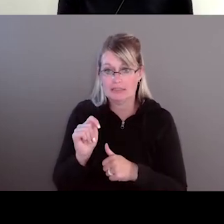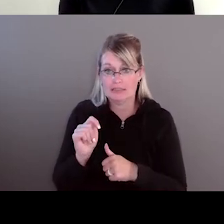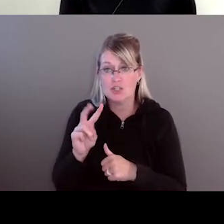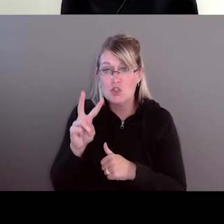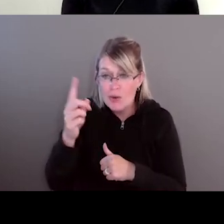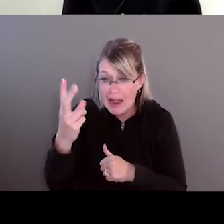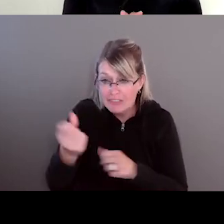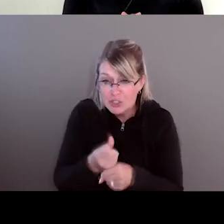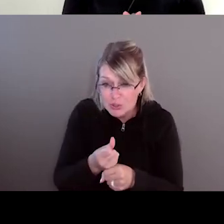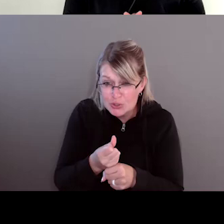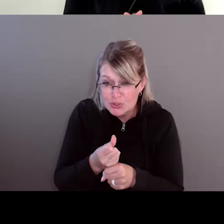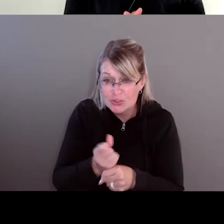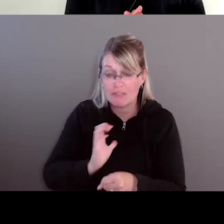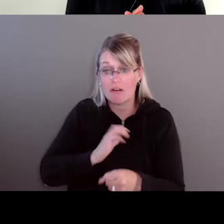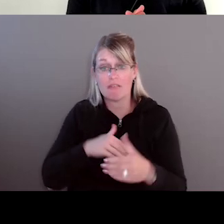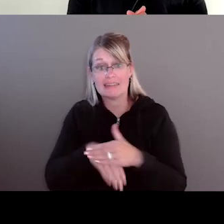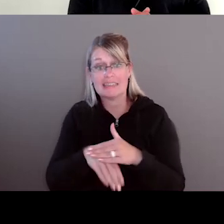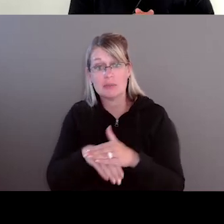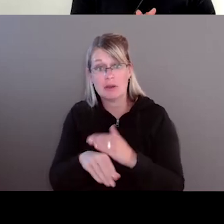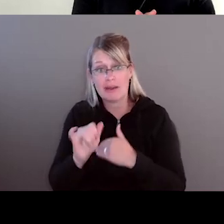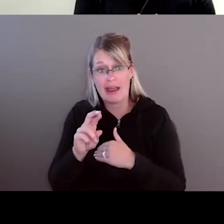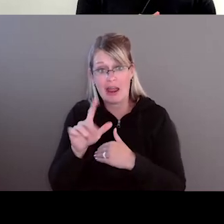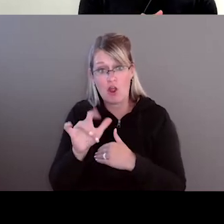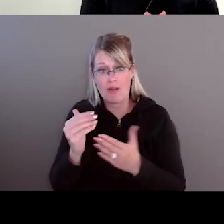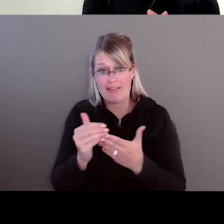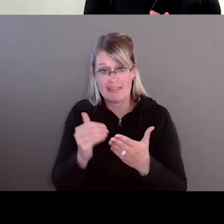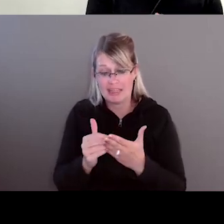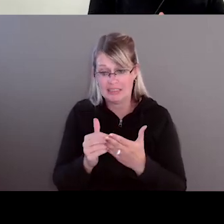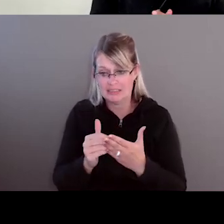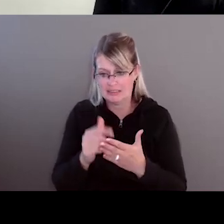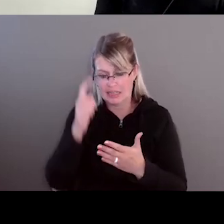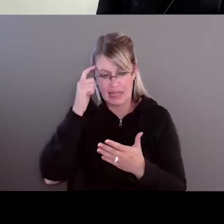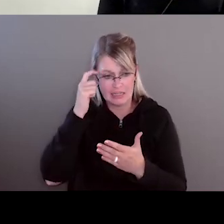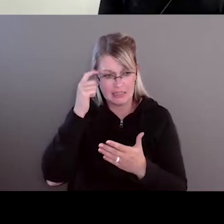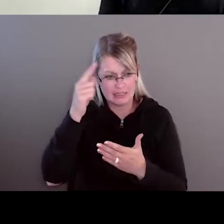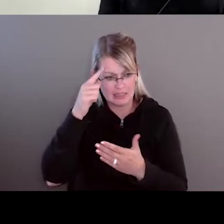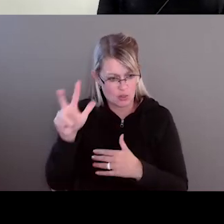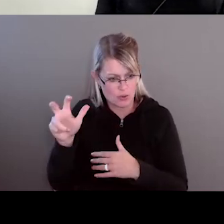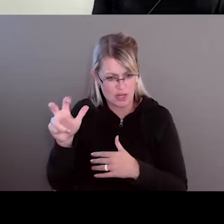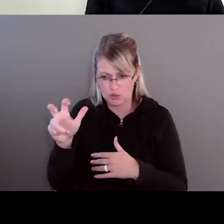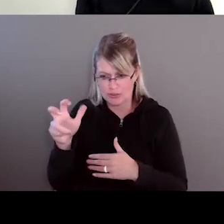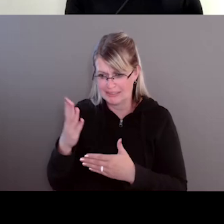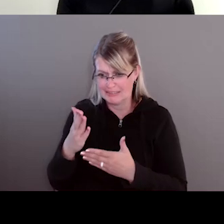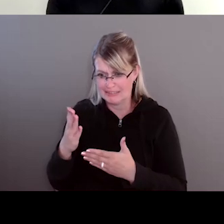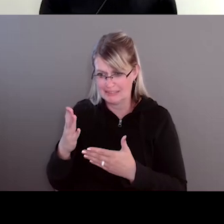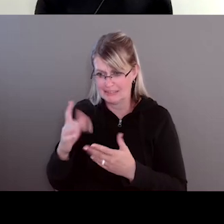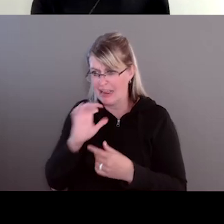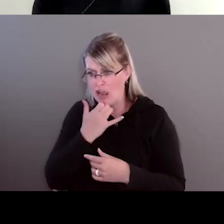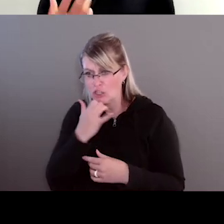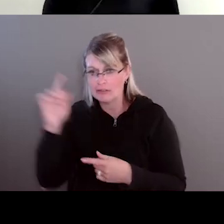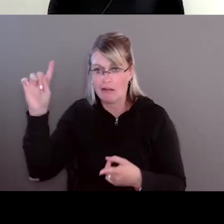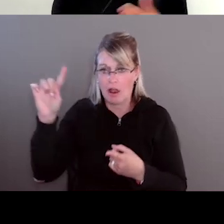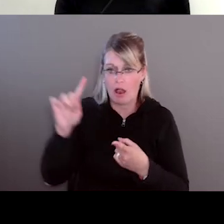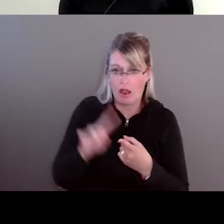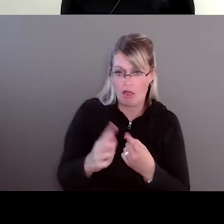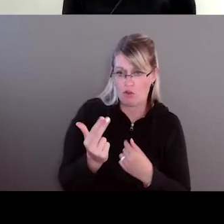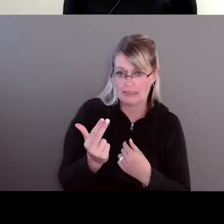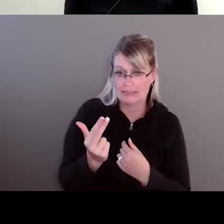Our accessibility error list went from 300 some odd errors down the 13 in those 13 that we had